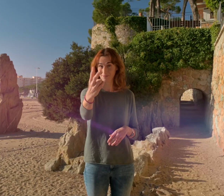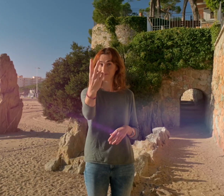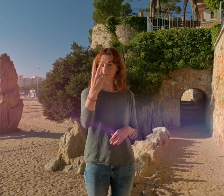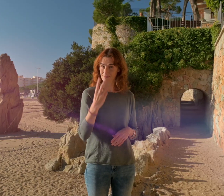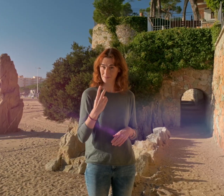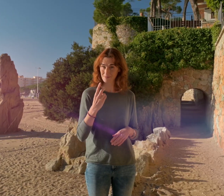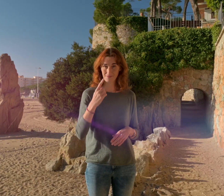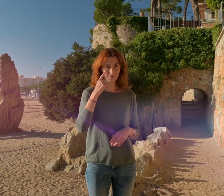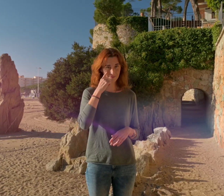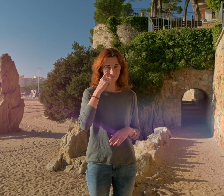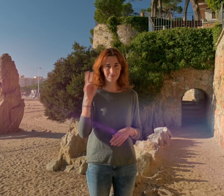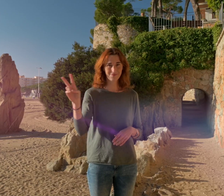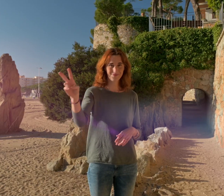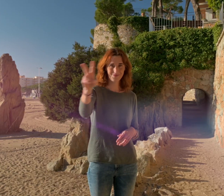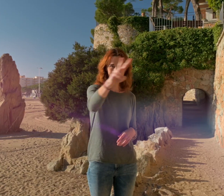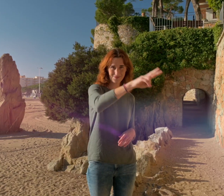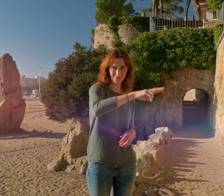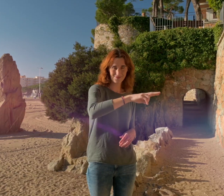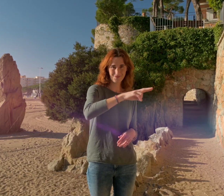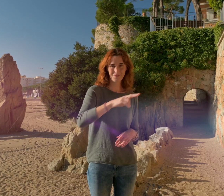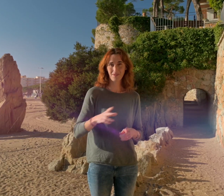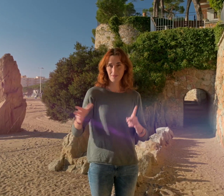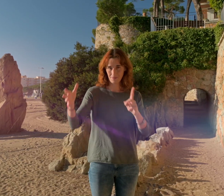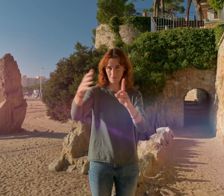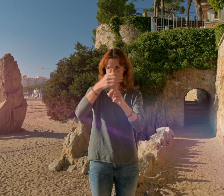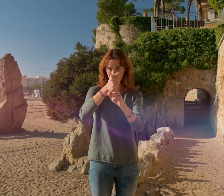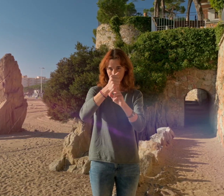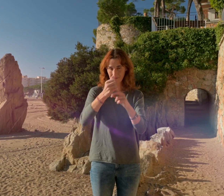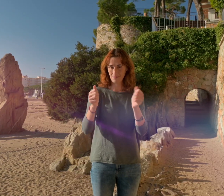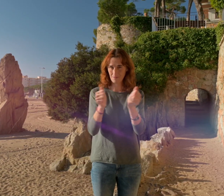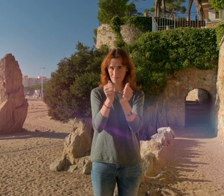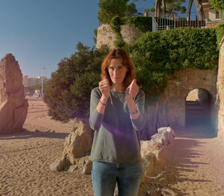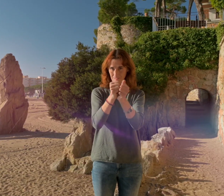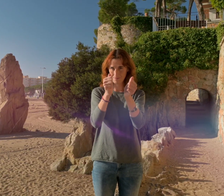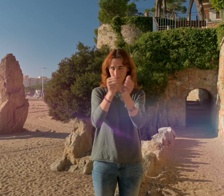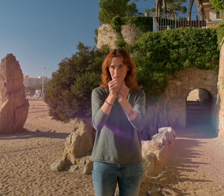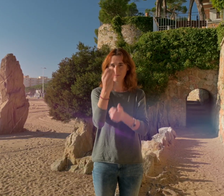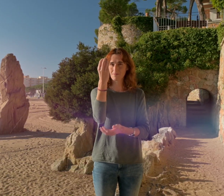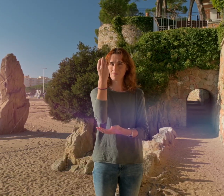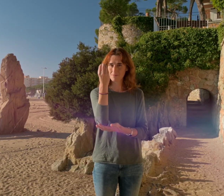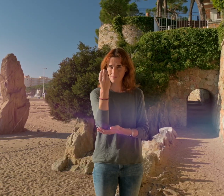Come and enjoy our landscape and discover Cavall Bernat.